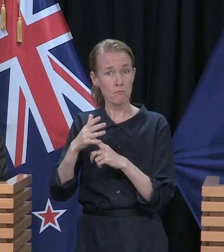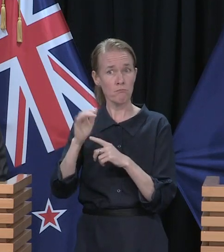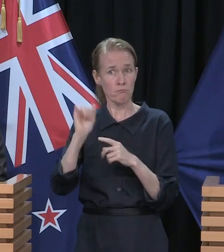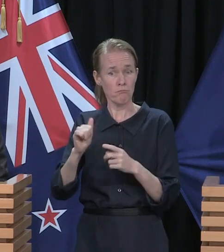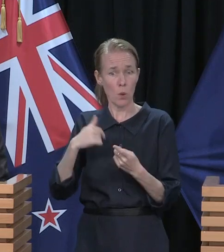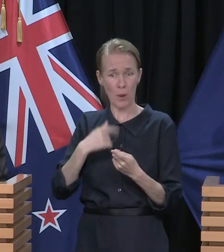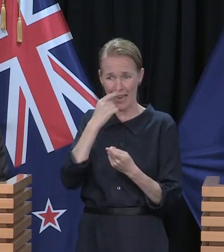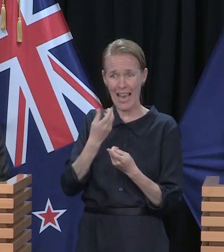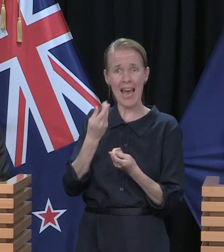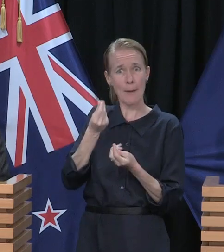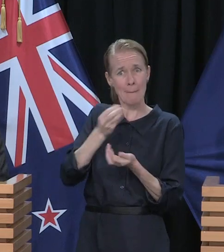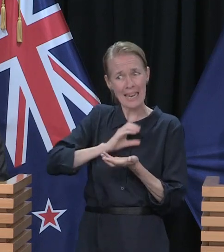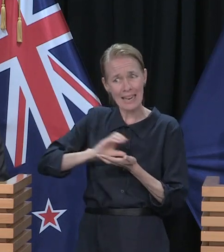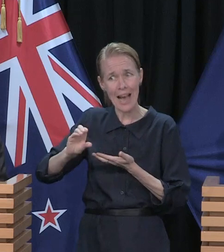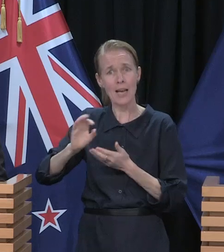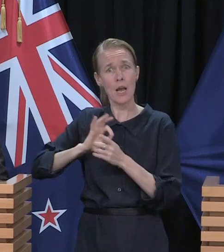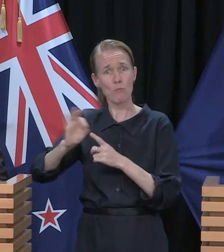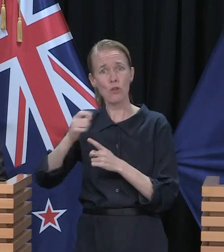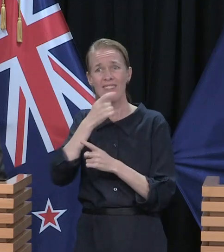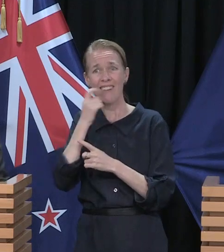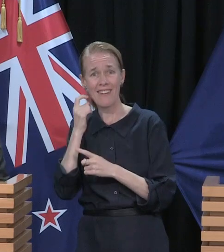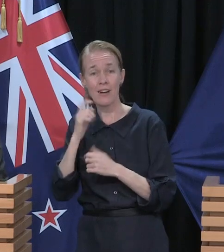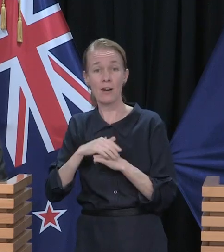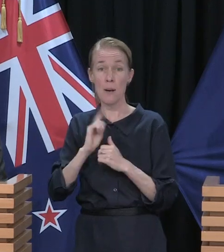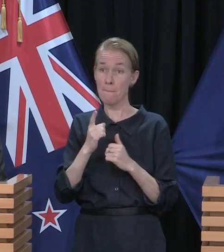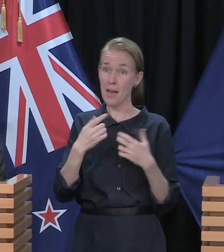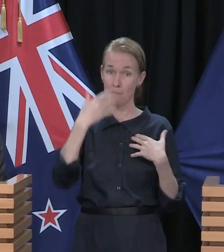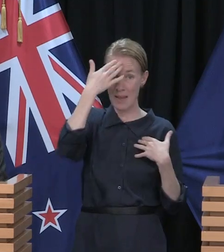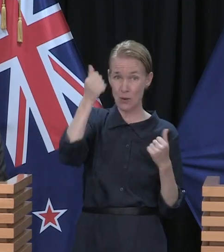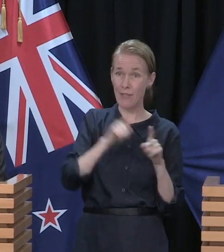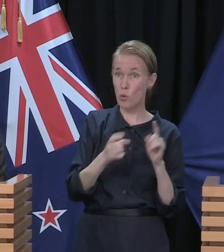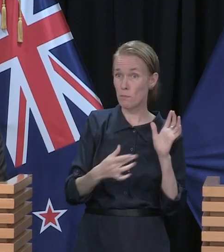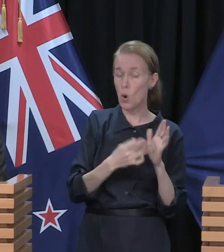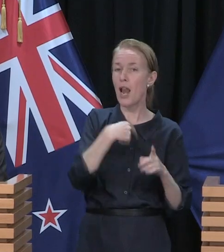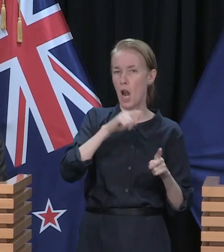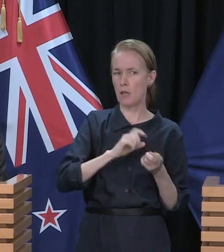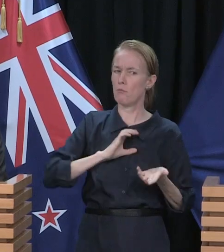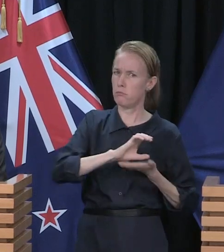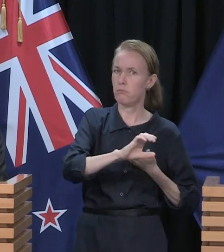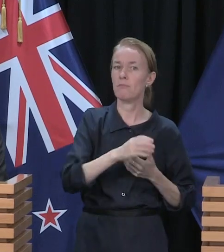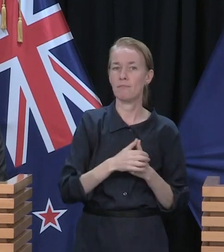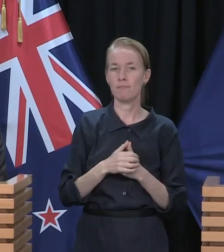one of those areaser with --